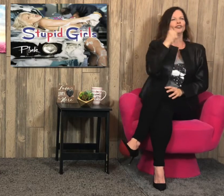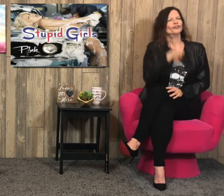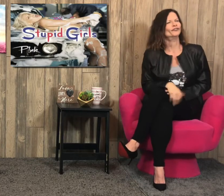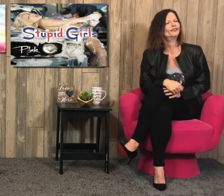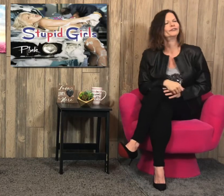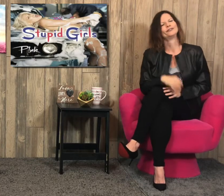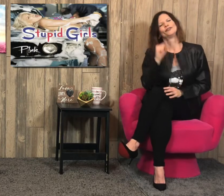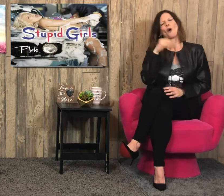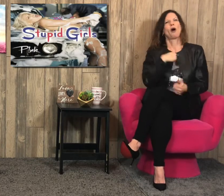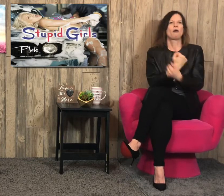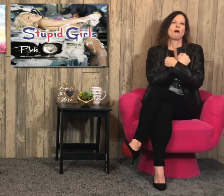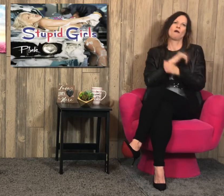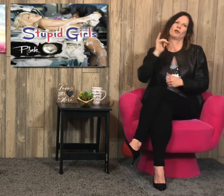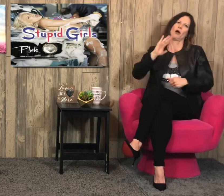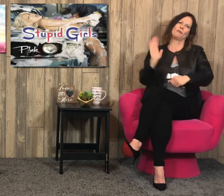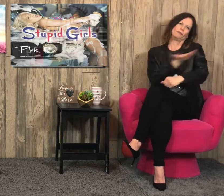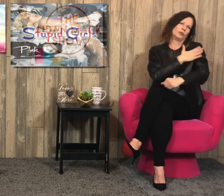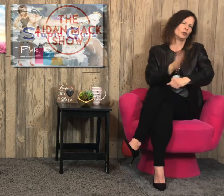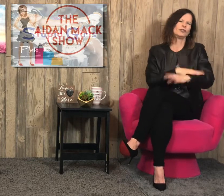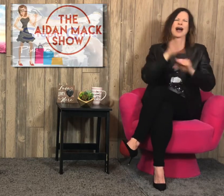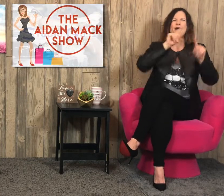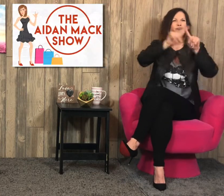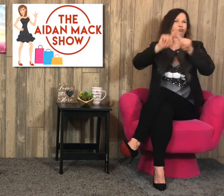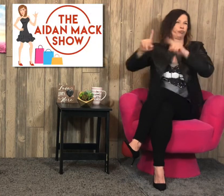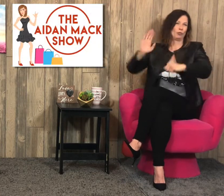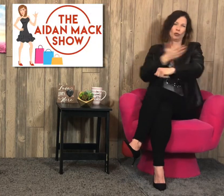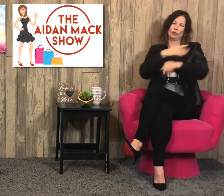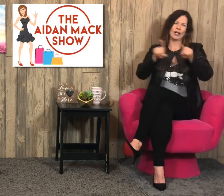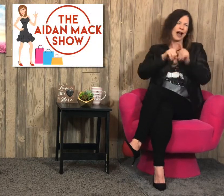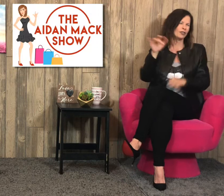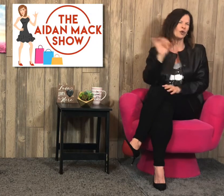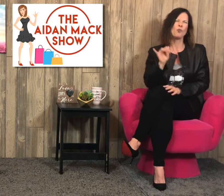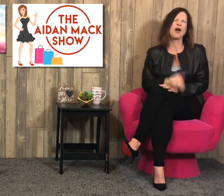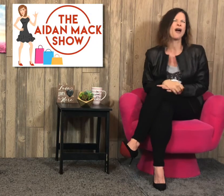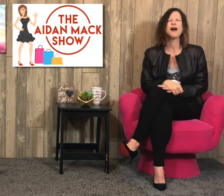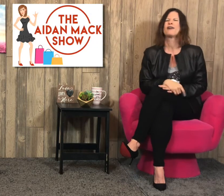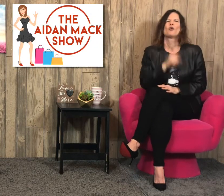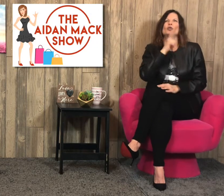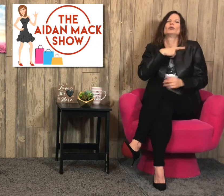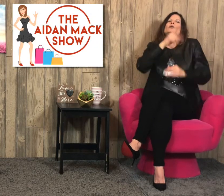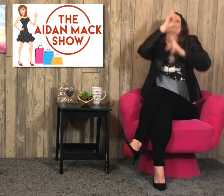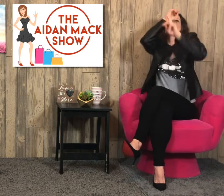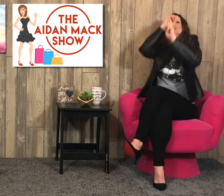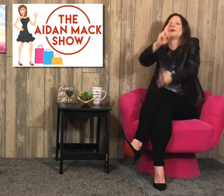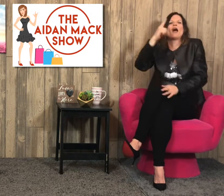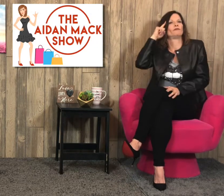I love that song and other of her songs as well. Again, I have so much respect for her.